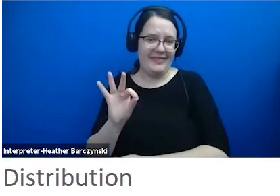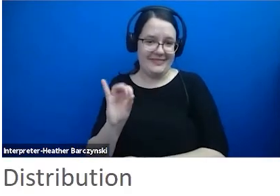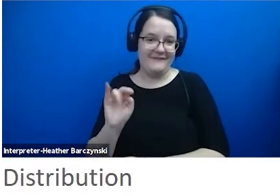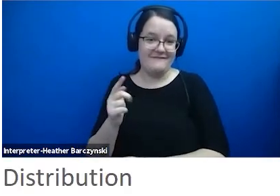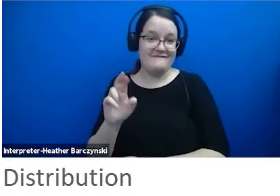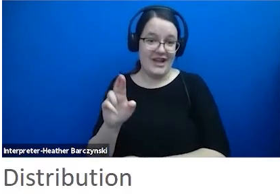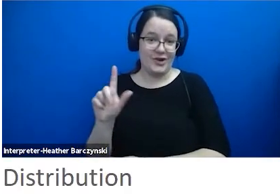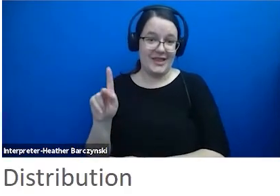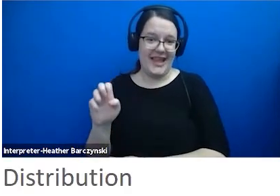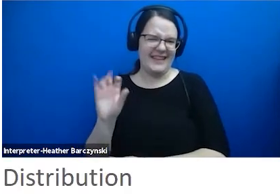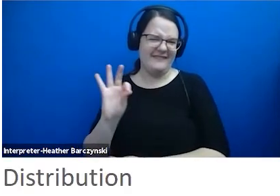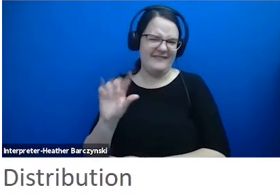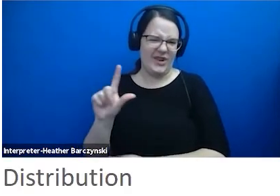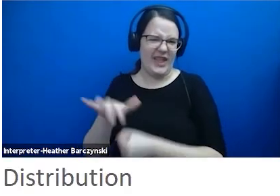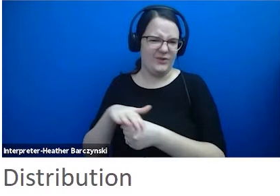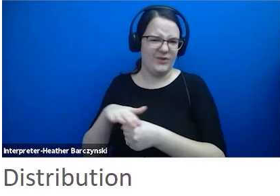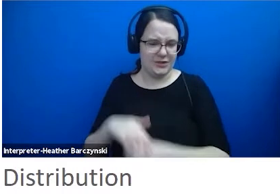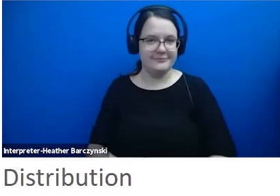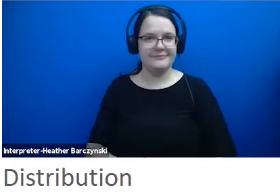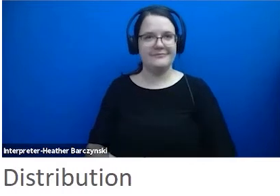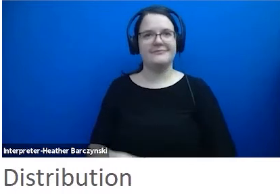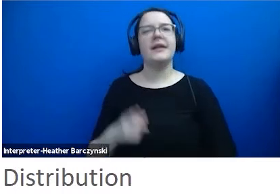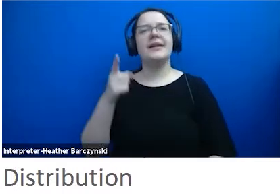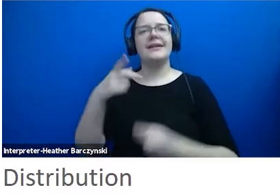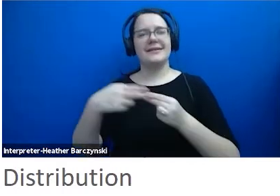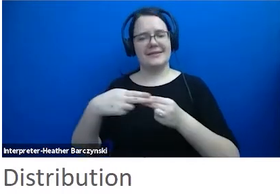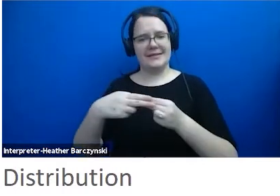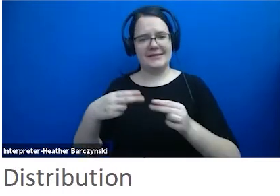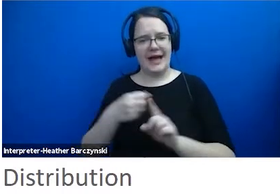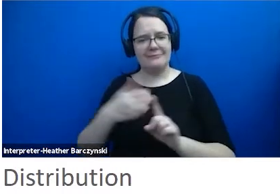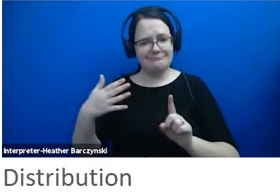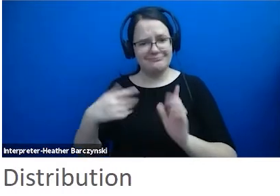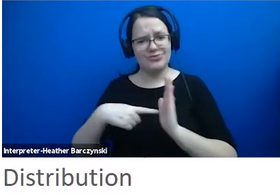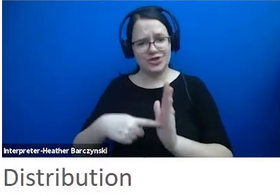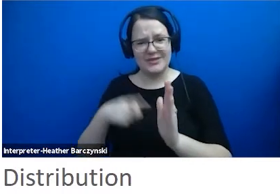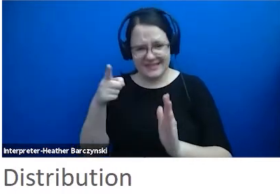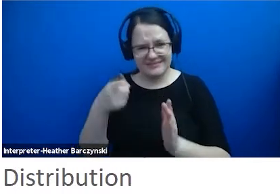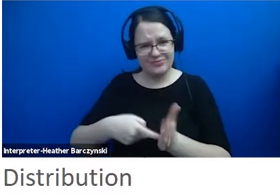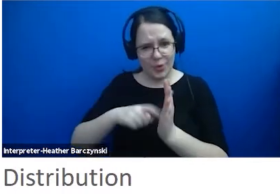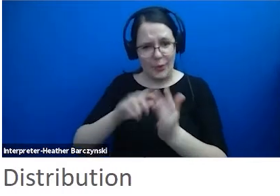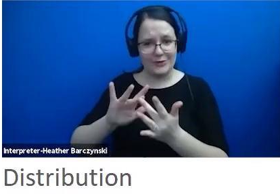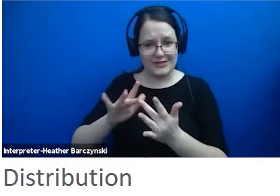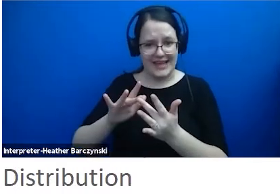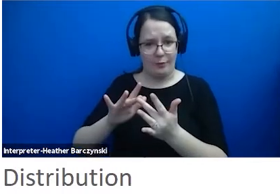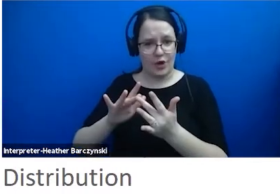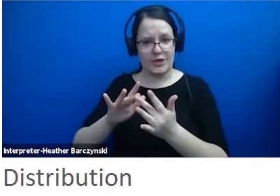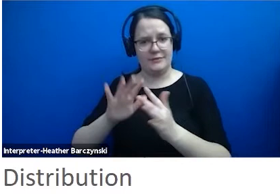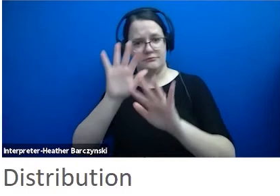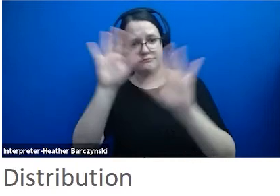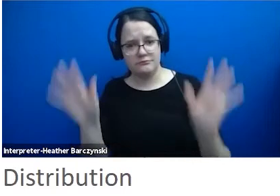um this slide just is to indicate to you that it takes a network this is not uh anything a task